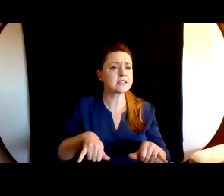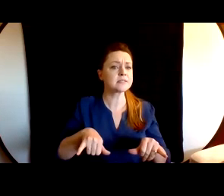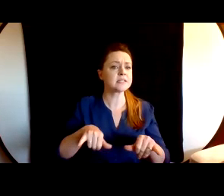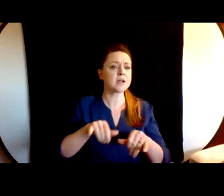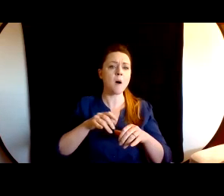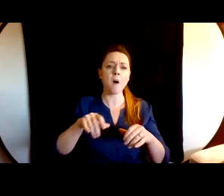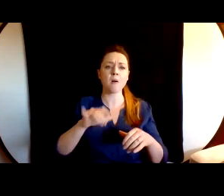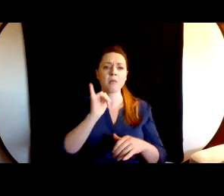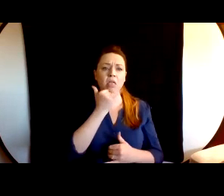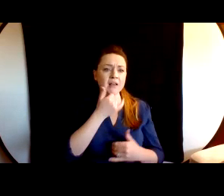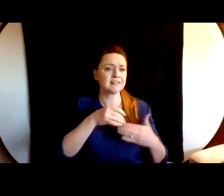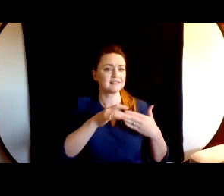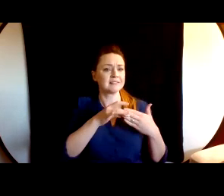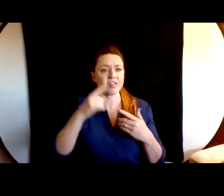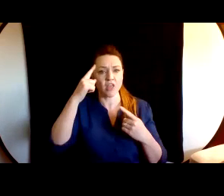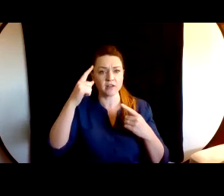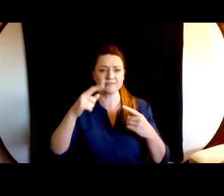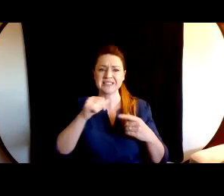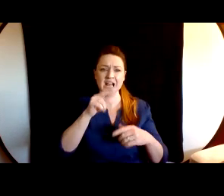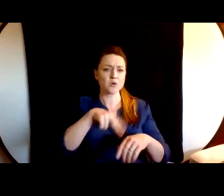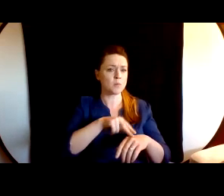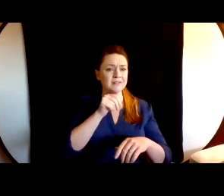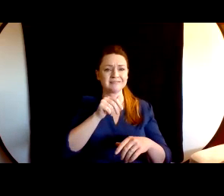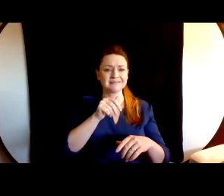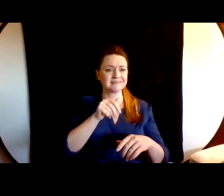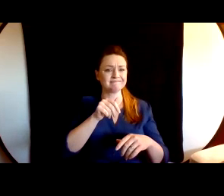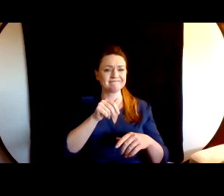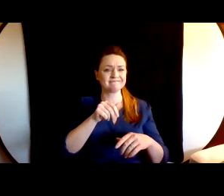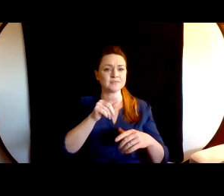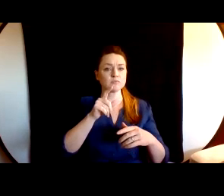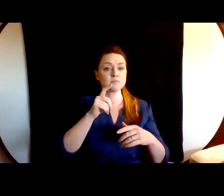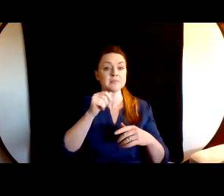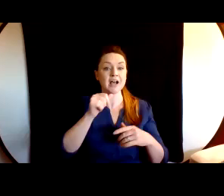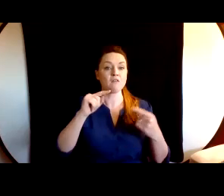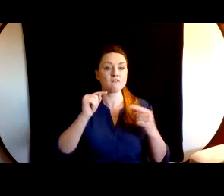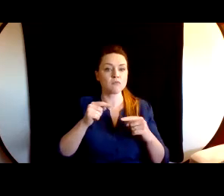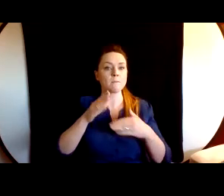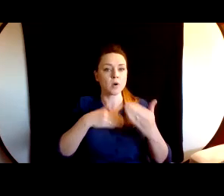that actively constrain individual agency. Lastly, it reveals the barriers that create differences